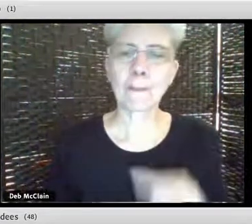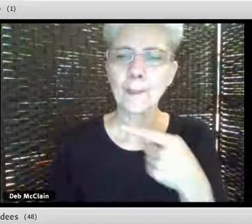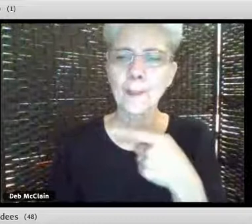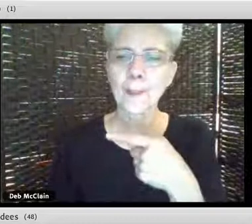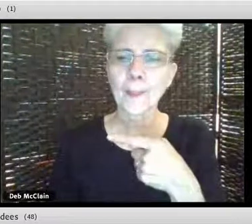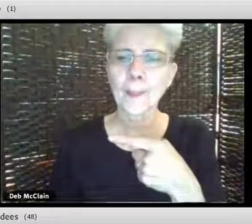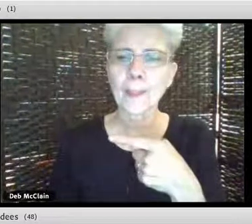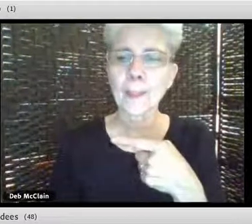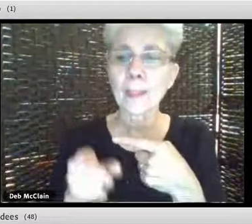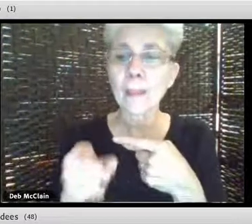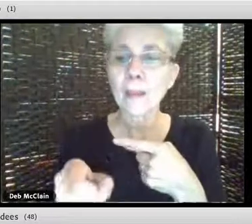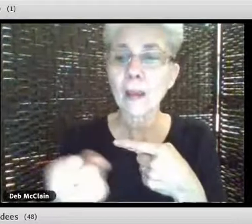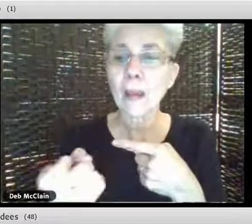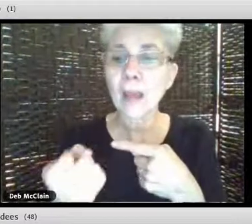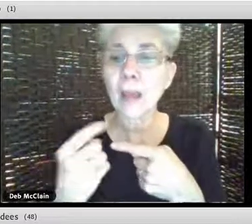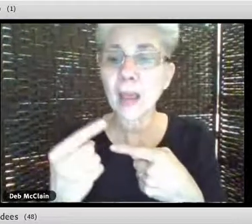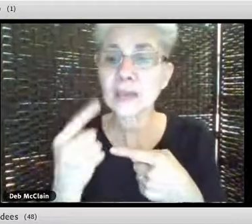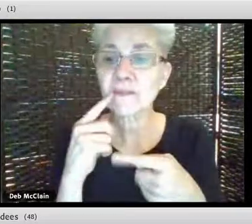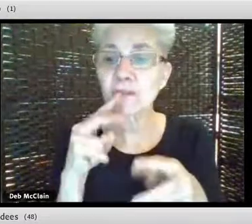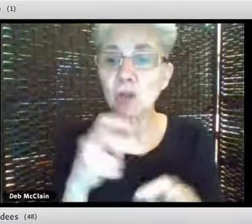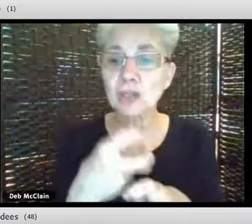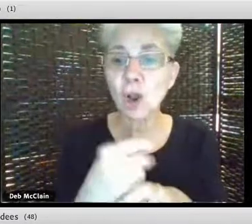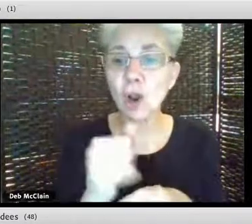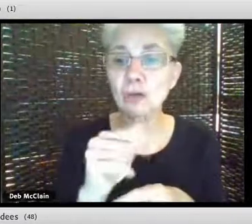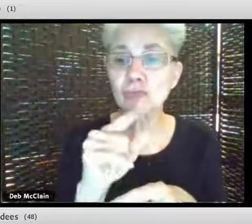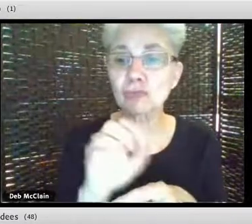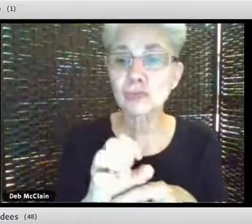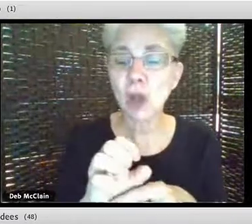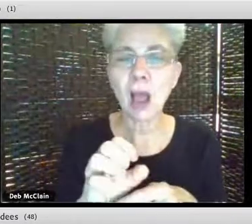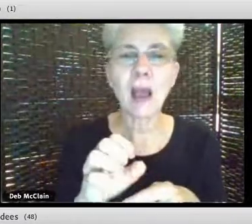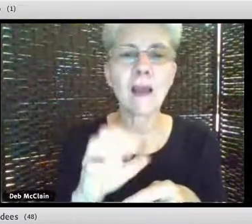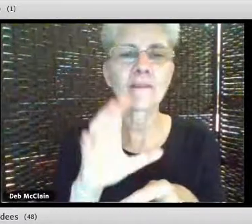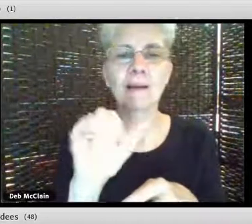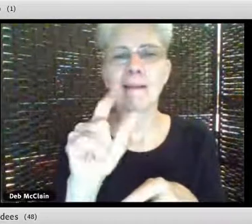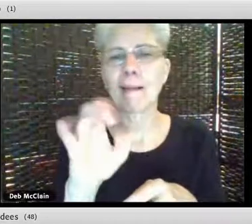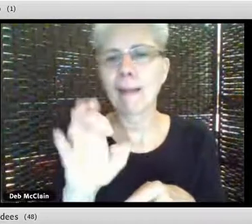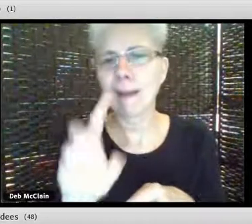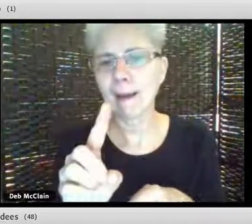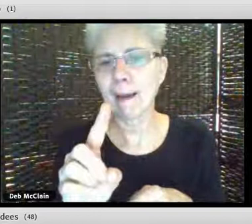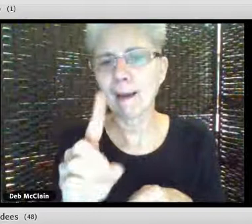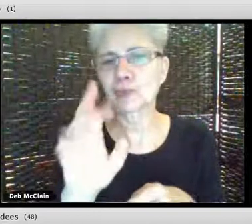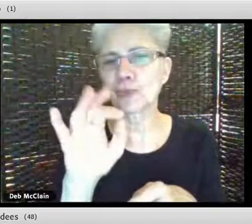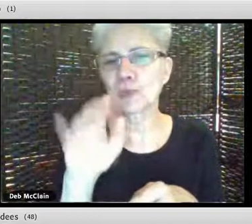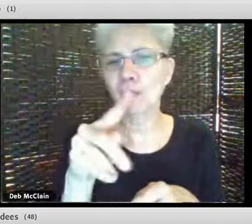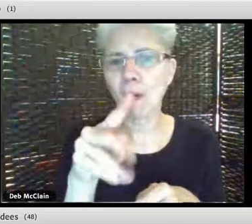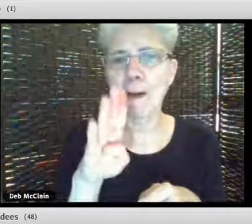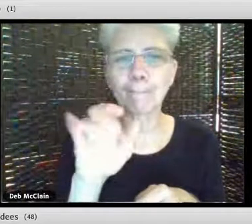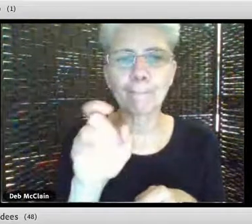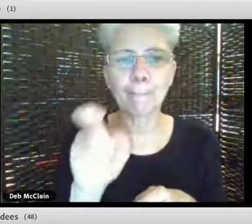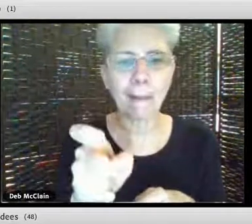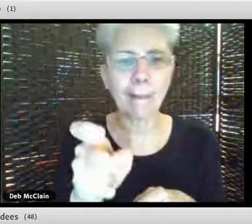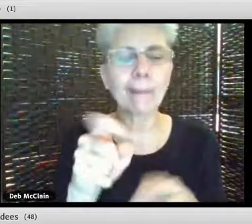if you've ever looked at the cloud for doing DropBox, OneDrive, basically Google Drive